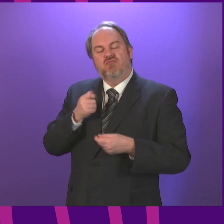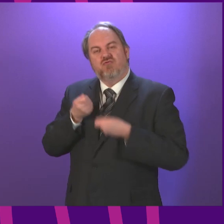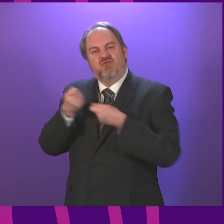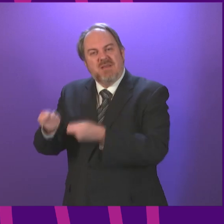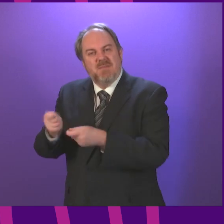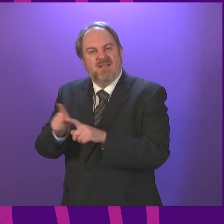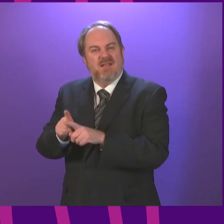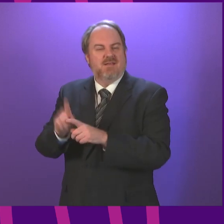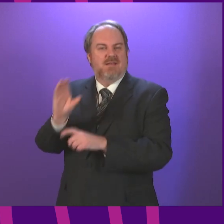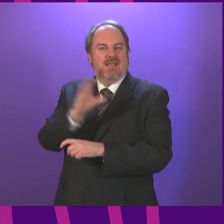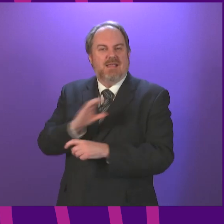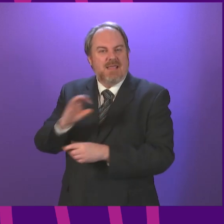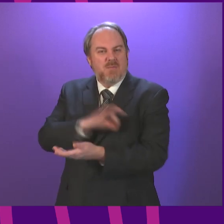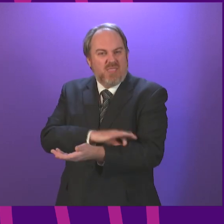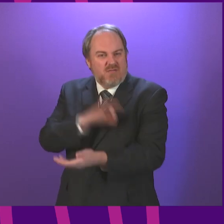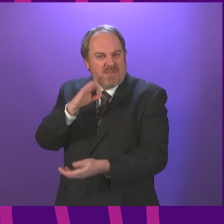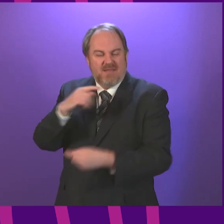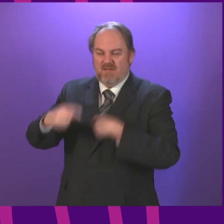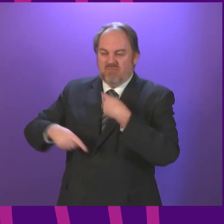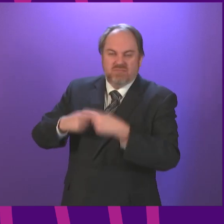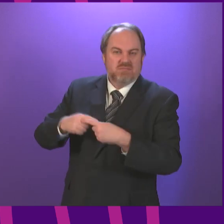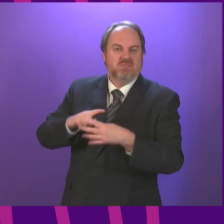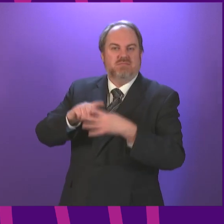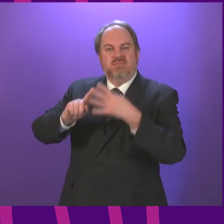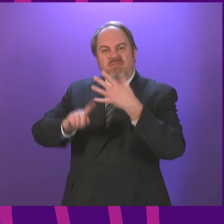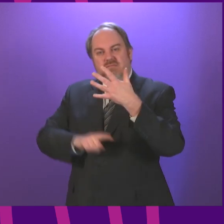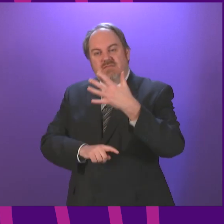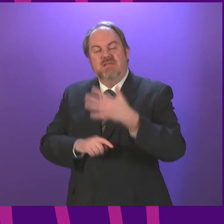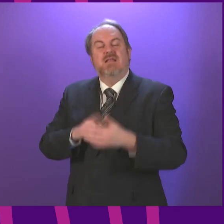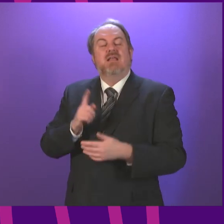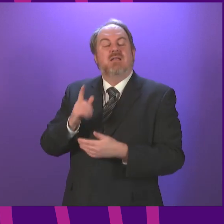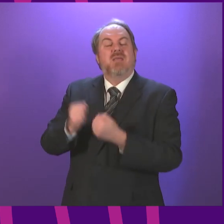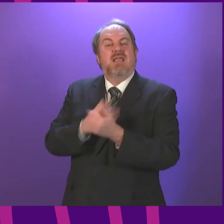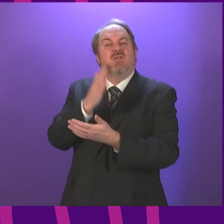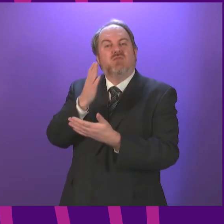them through the treatment journey. A resource is dedicated to the national oversight of